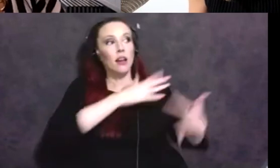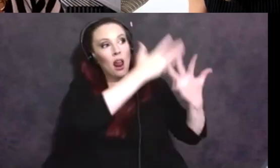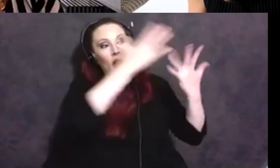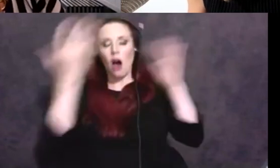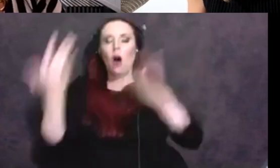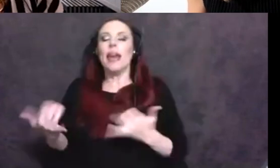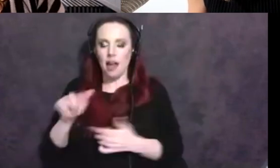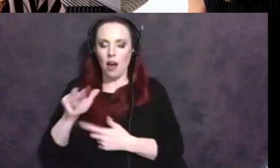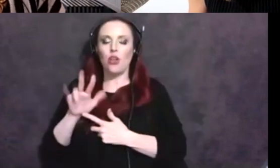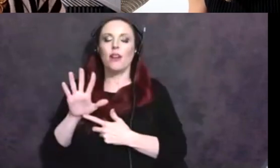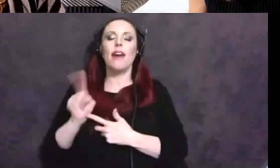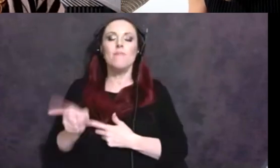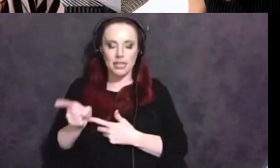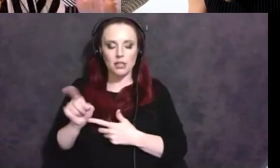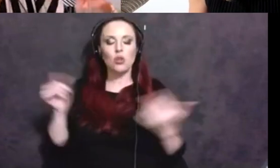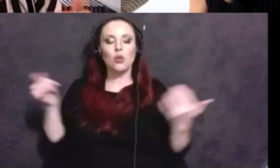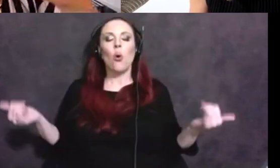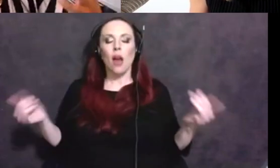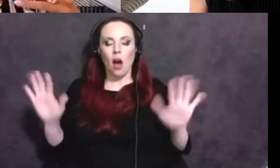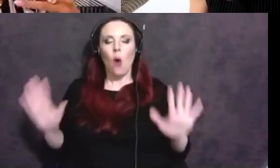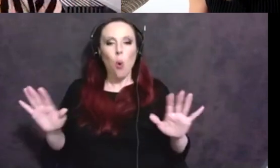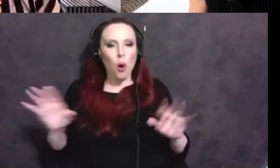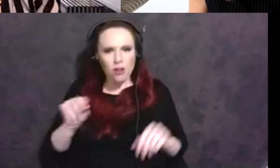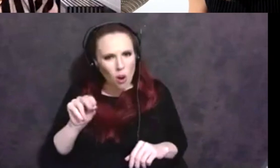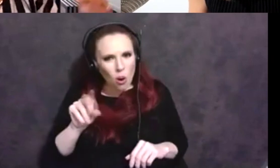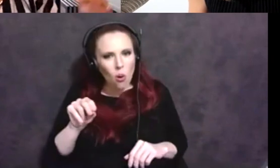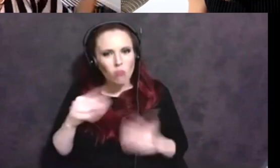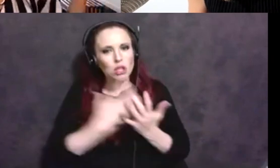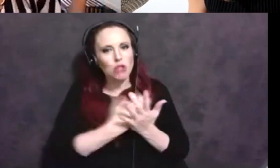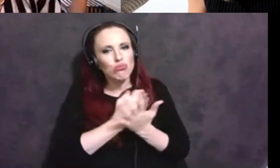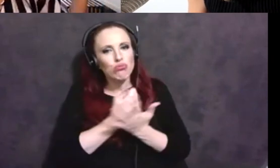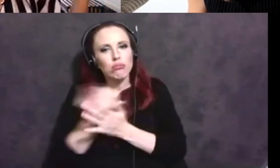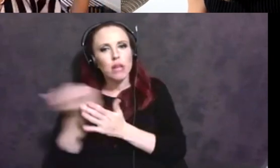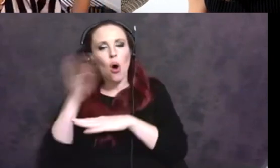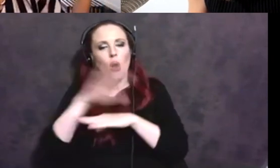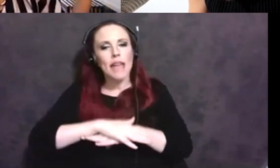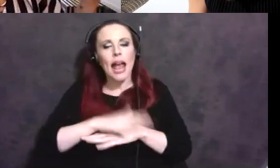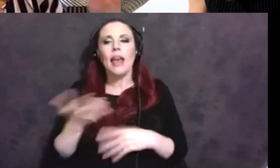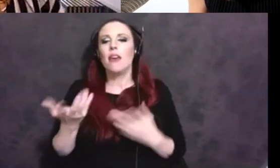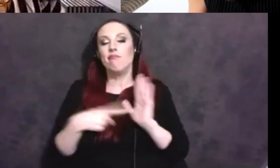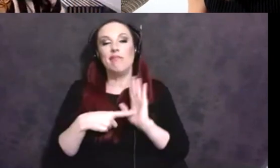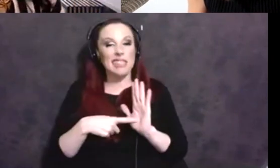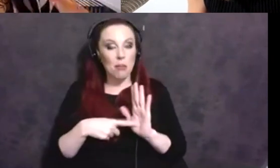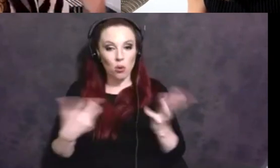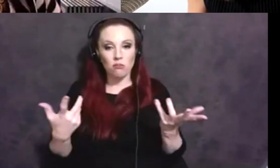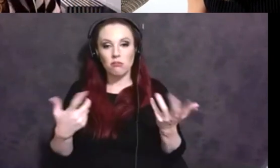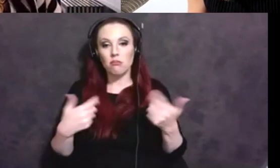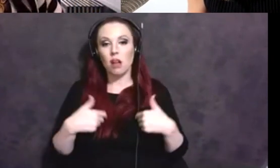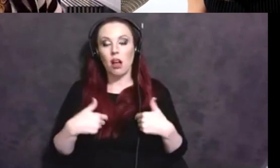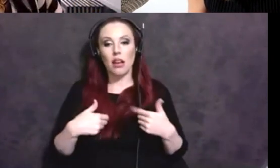as I work. Being embodied isn't just something we do at the end of the night where it is